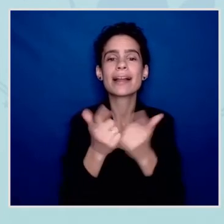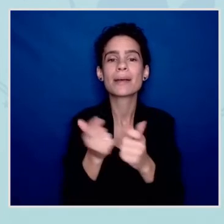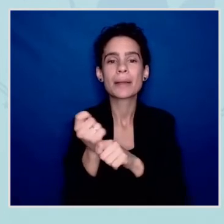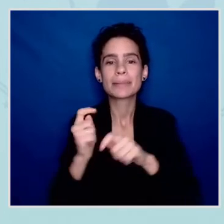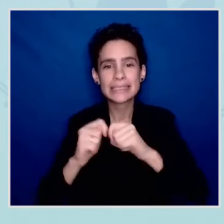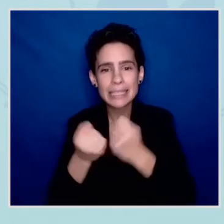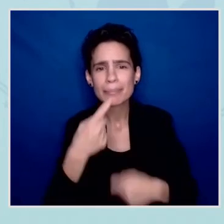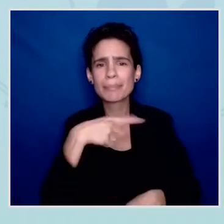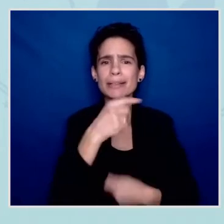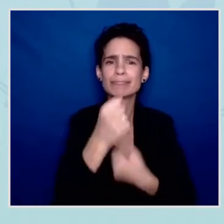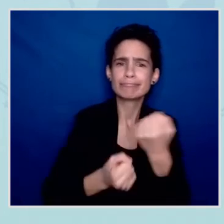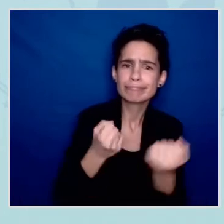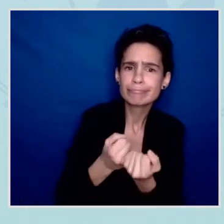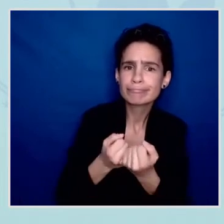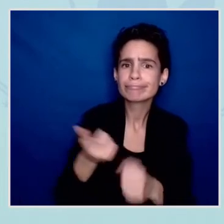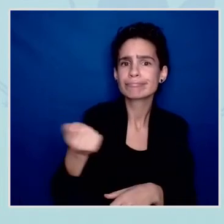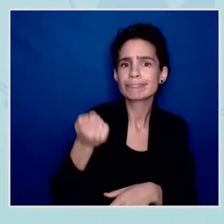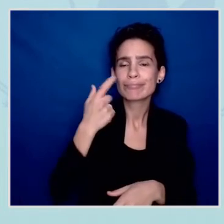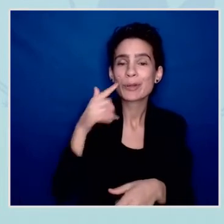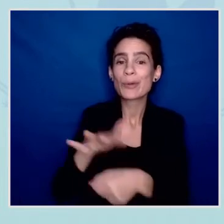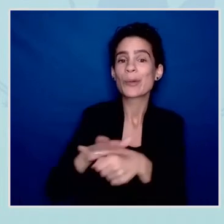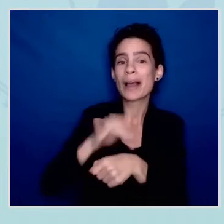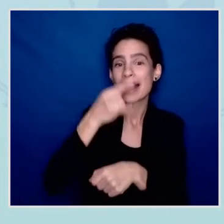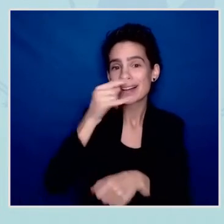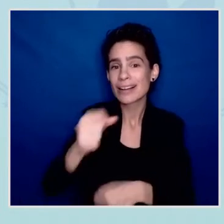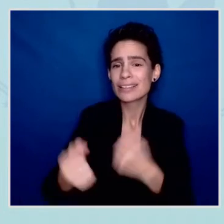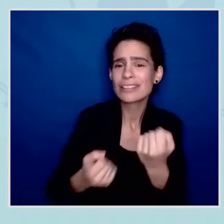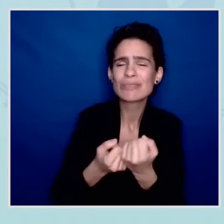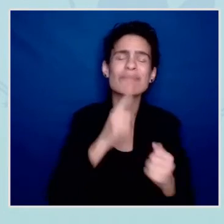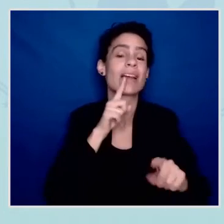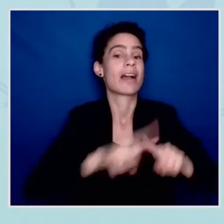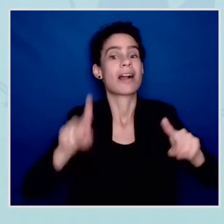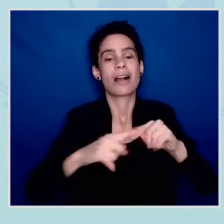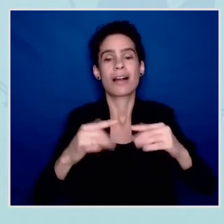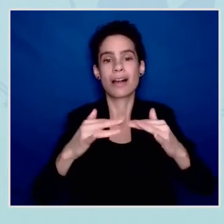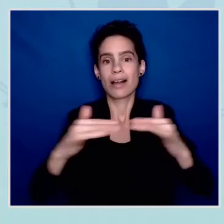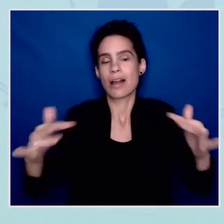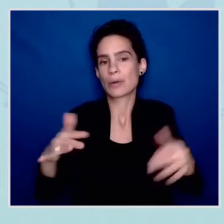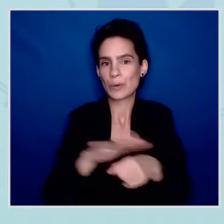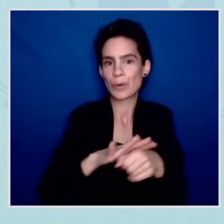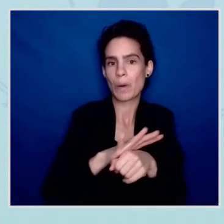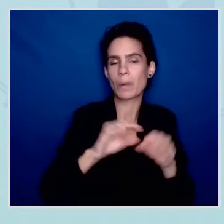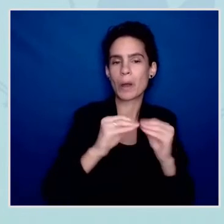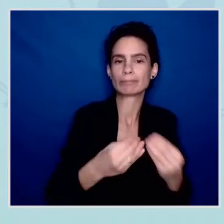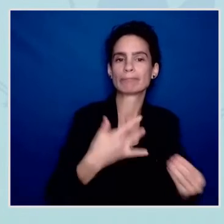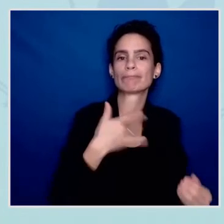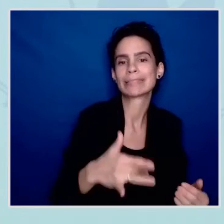THEY ARE COMMUNITY LEADERS, THEY ARE THE ONES WHO SPONSOR